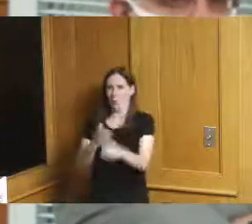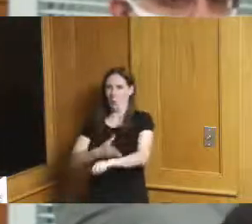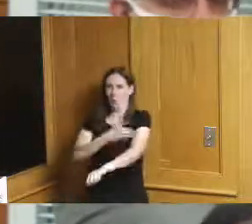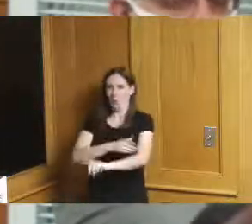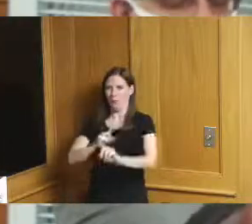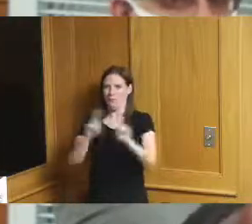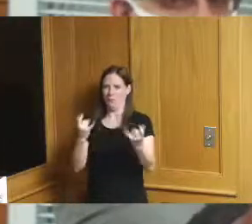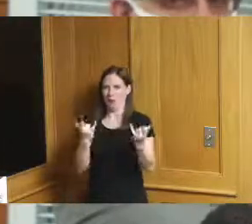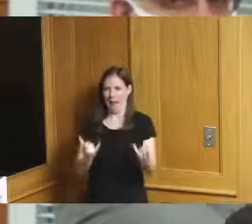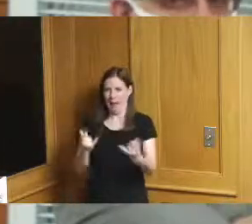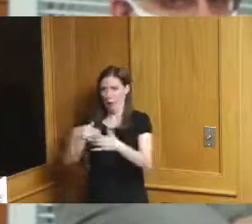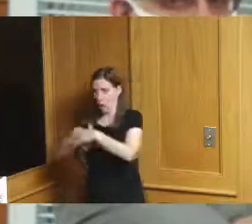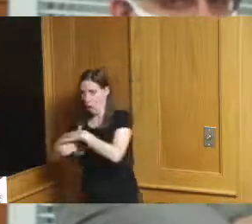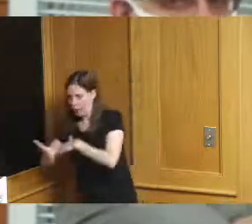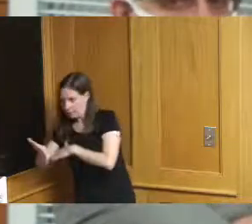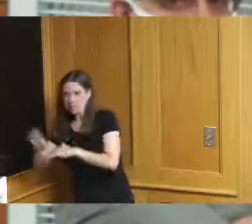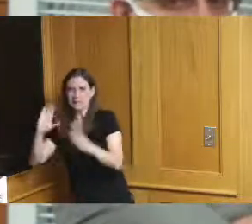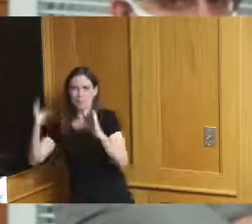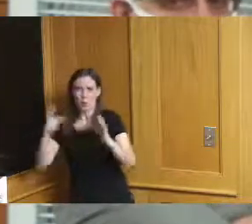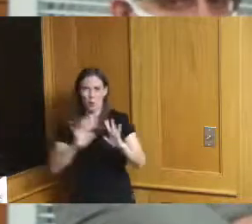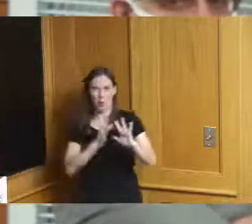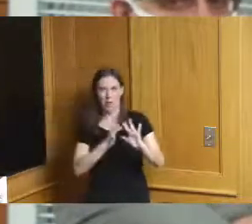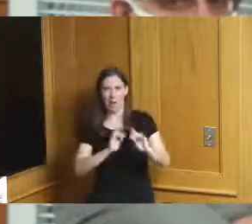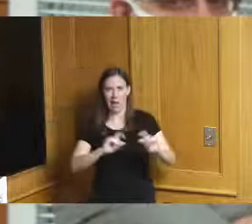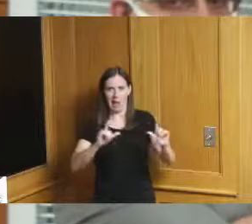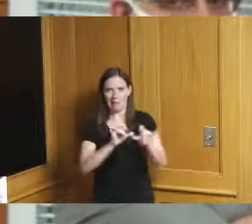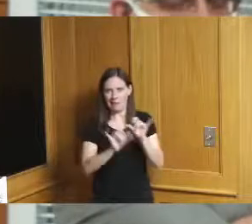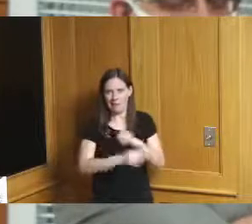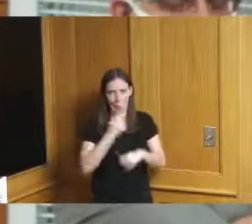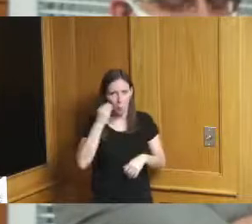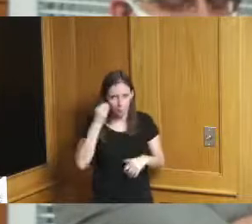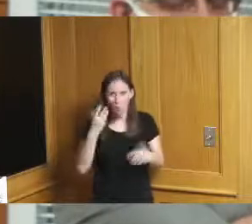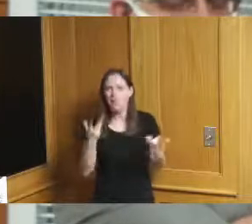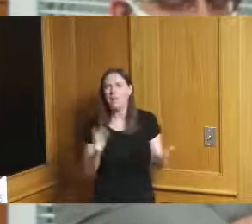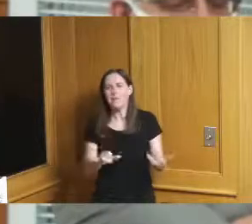gambling process continues to improve but doesn't change that much but the way it is done with